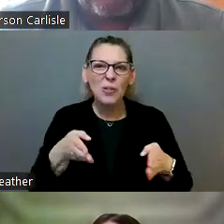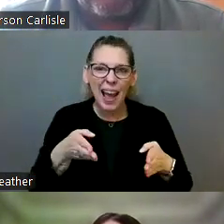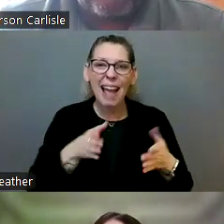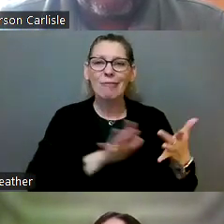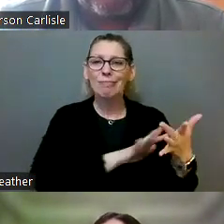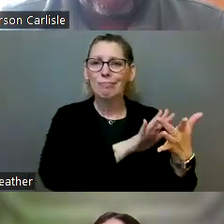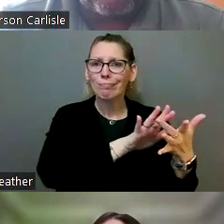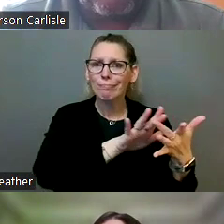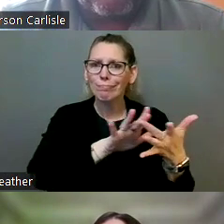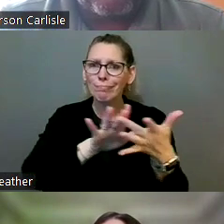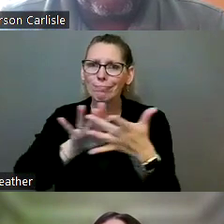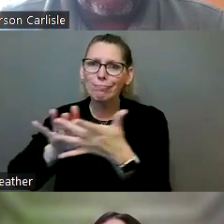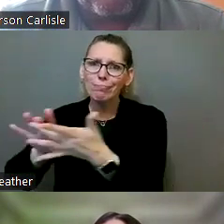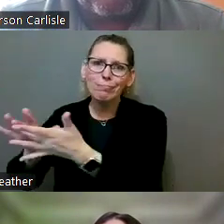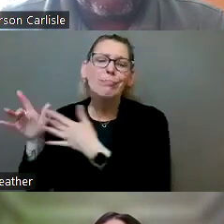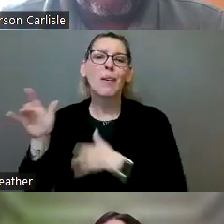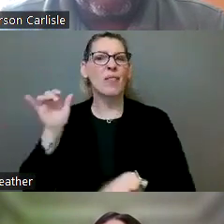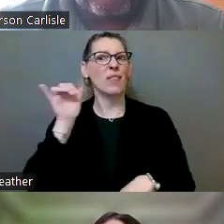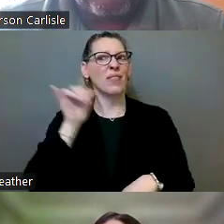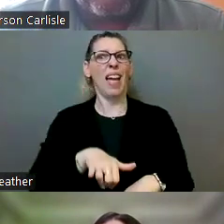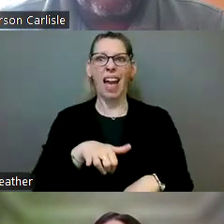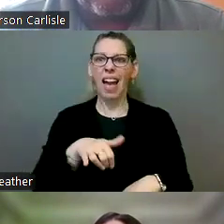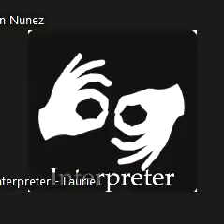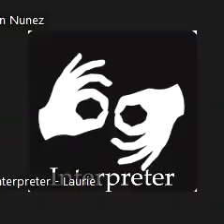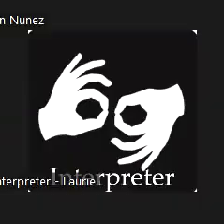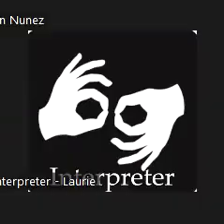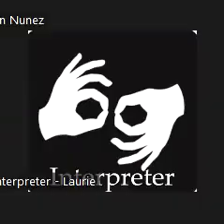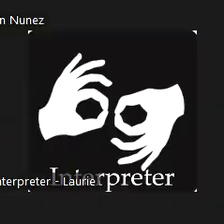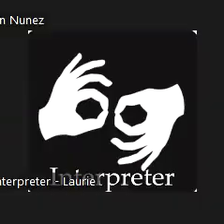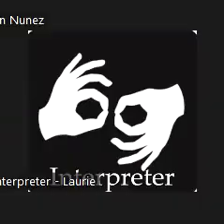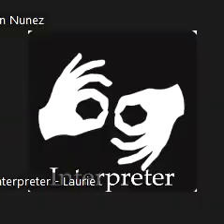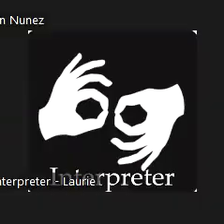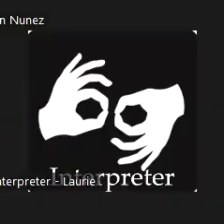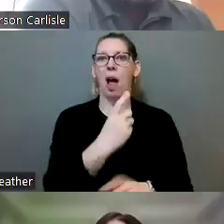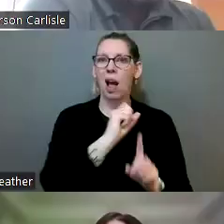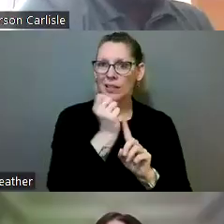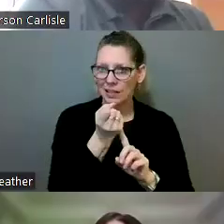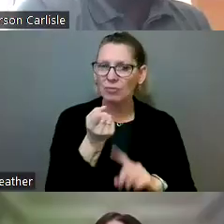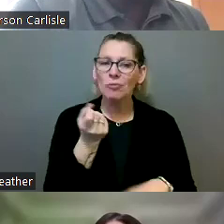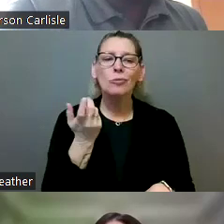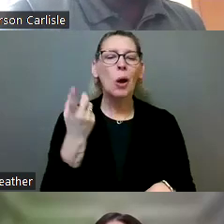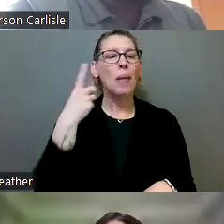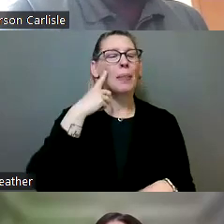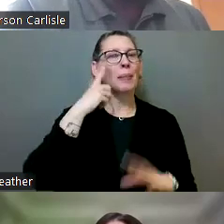populations, so that was extremely effective within that one setting. So thinking about how